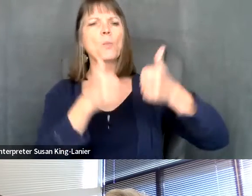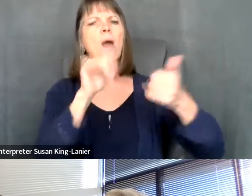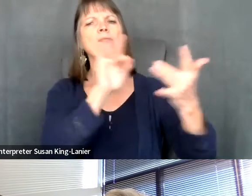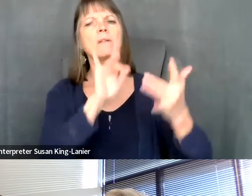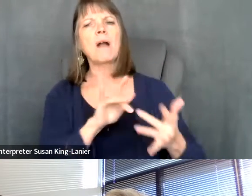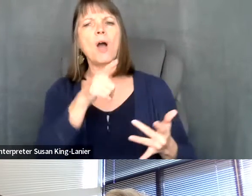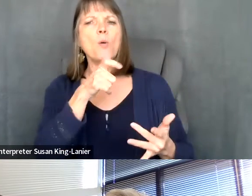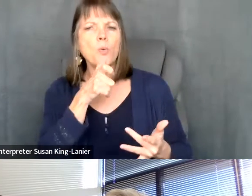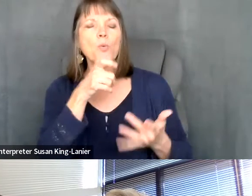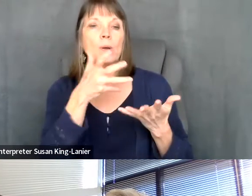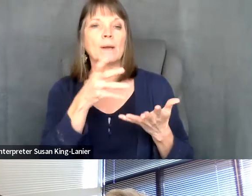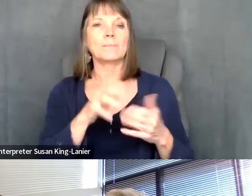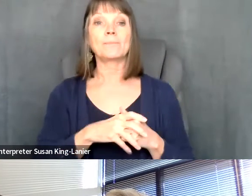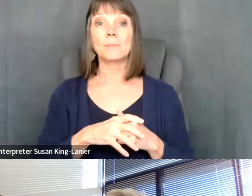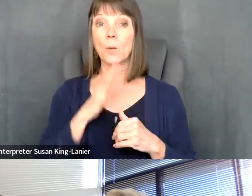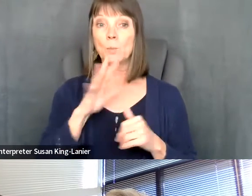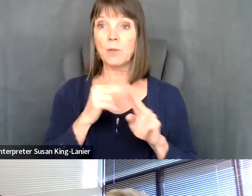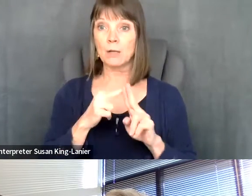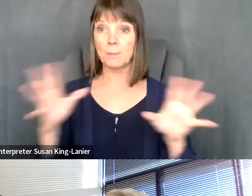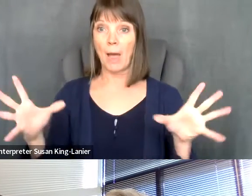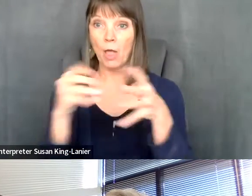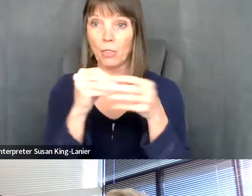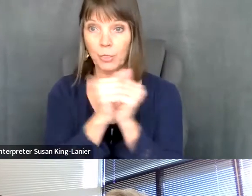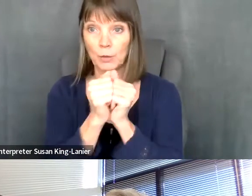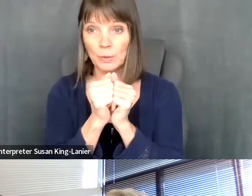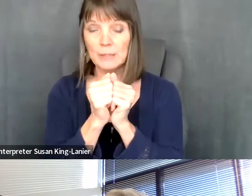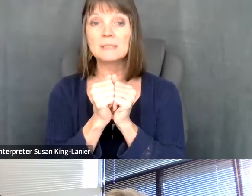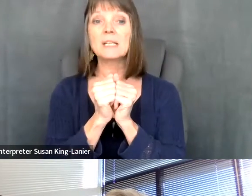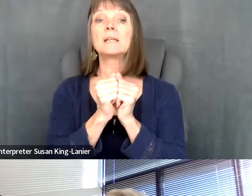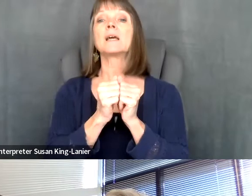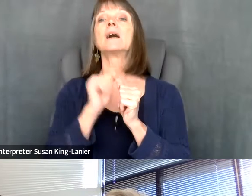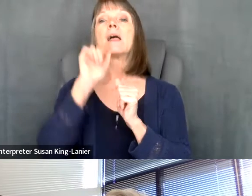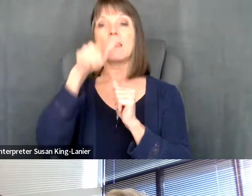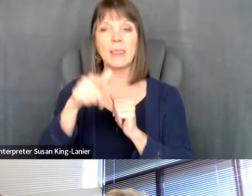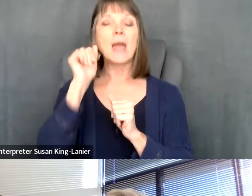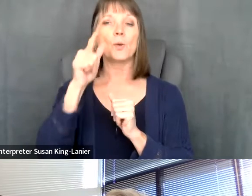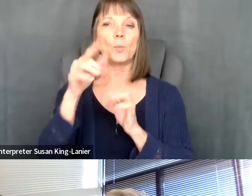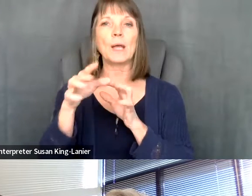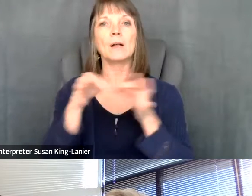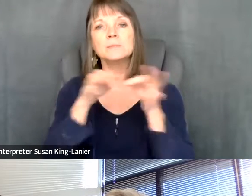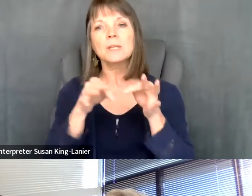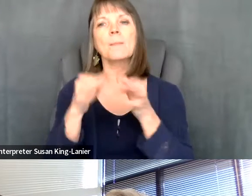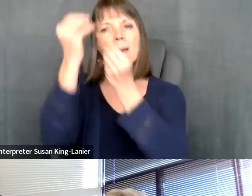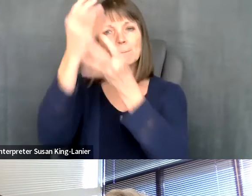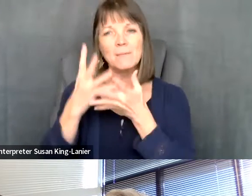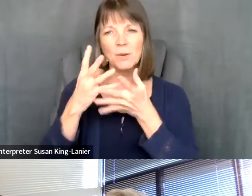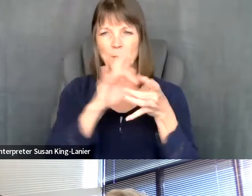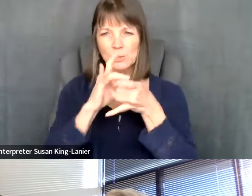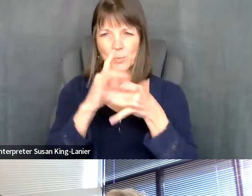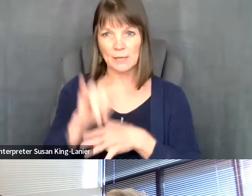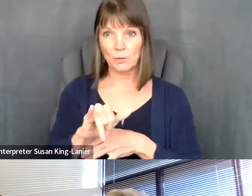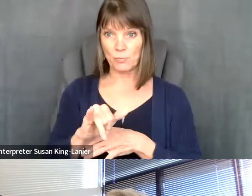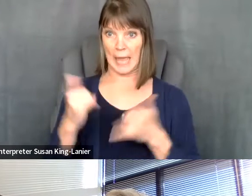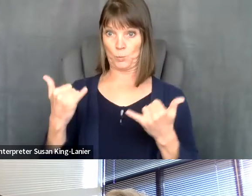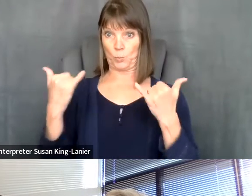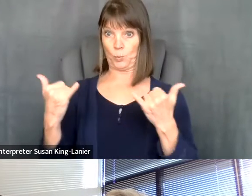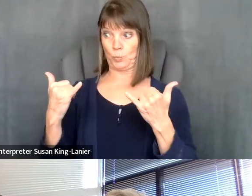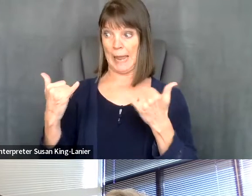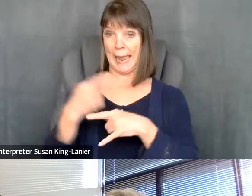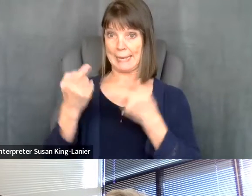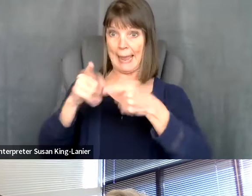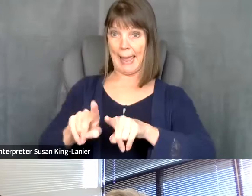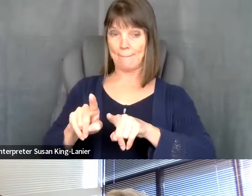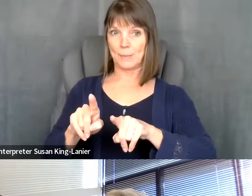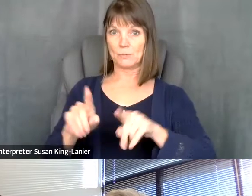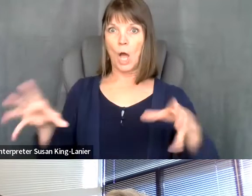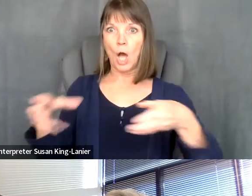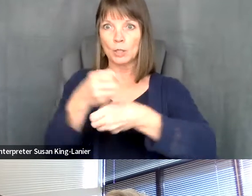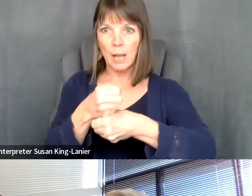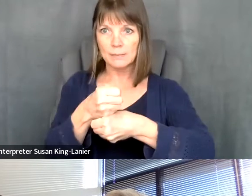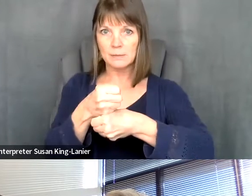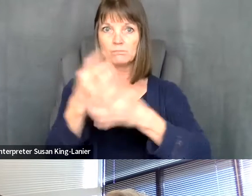Kelly Crosbie: now we've talked about consolidation. We'll have a slide. We'll talk more about info that has come out just today on consolidation that the L. Mem. Says in two, four